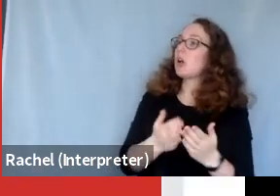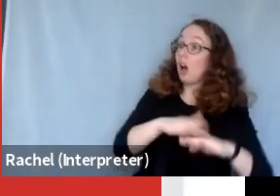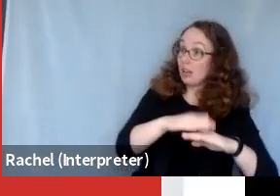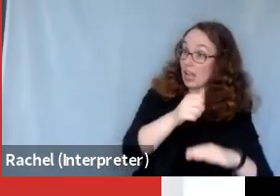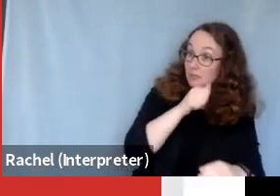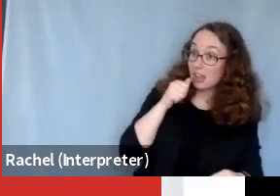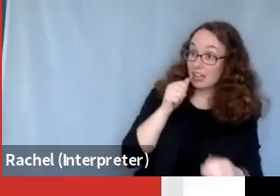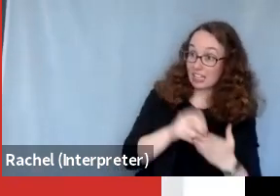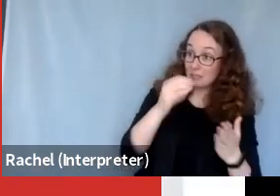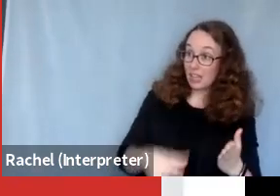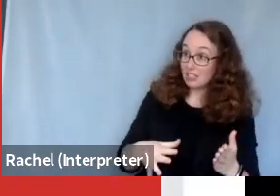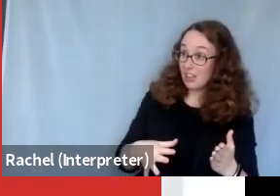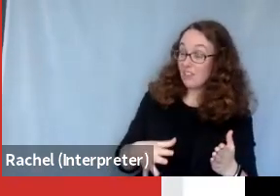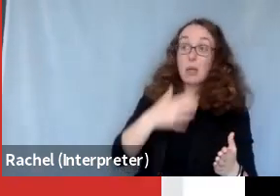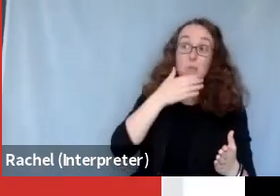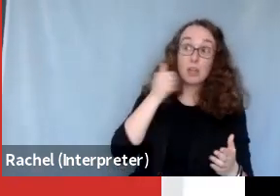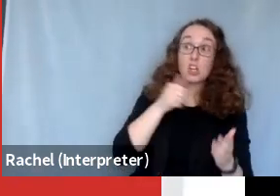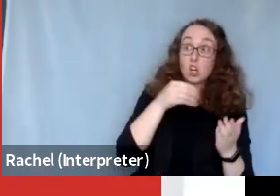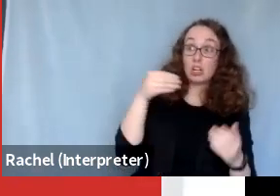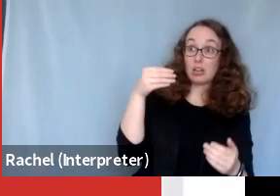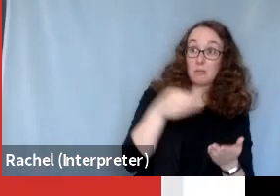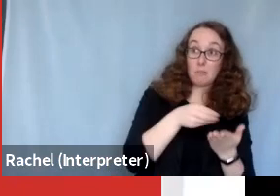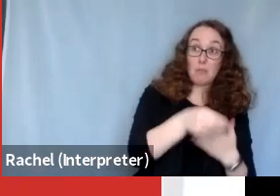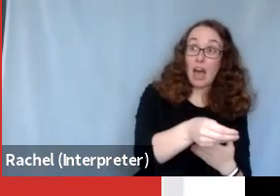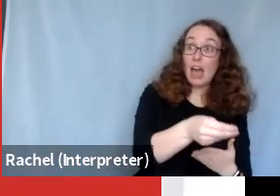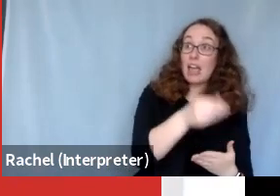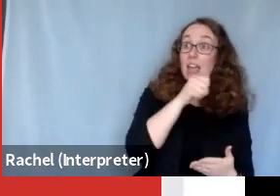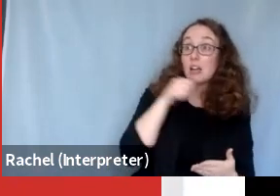from Amazon or from the FCC bookstore?